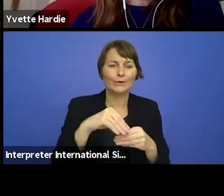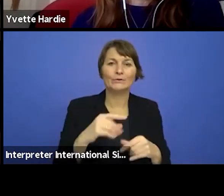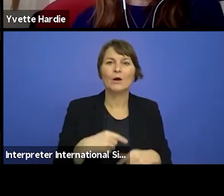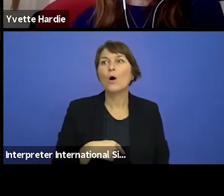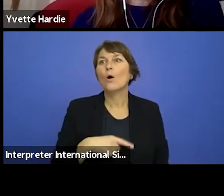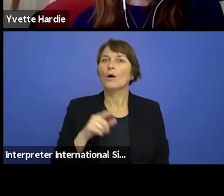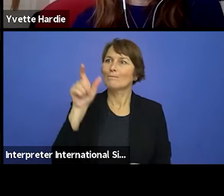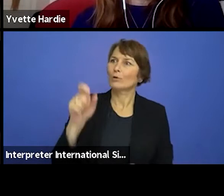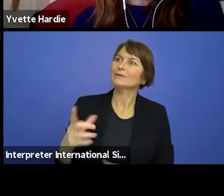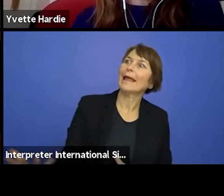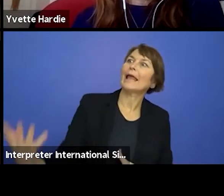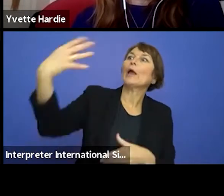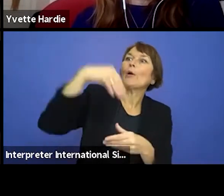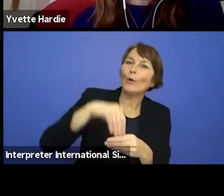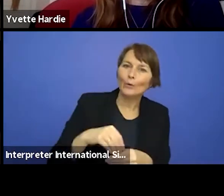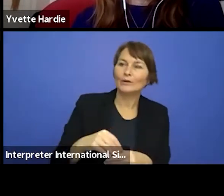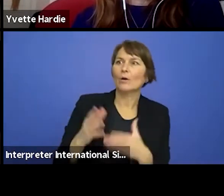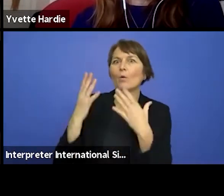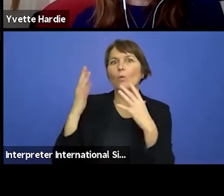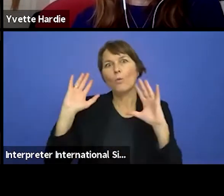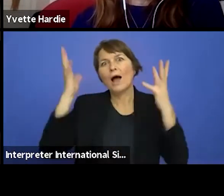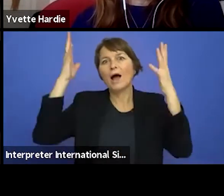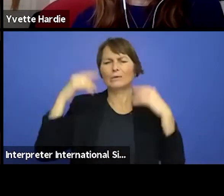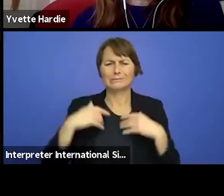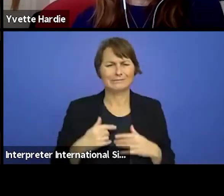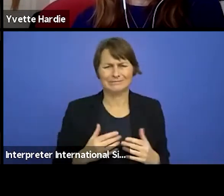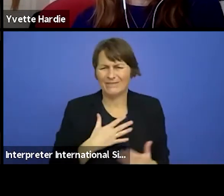make like a thing about it you know. I found that very you know that's why it's always like this